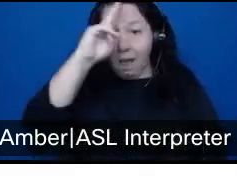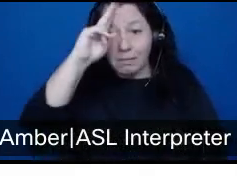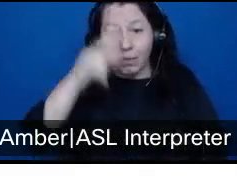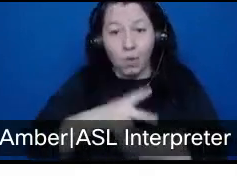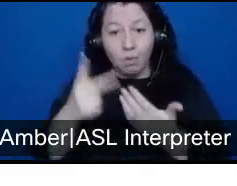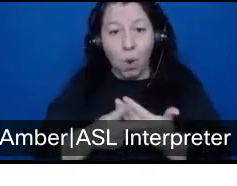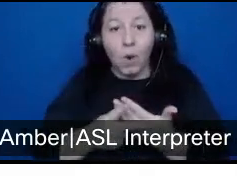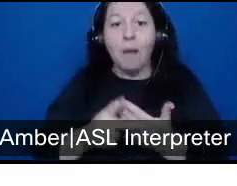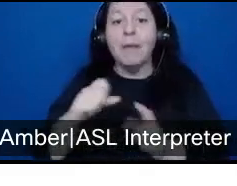a safe haven bed.